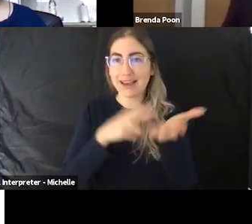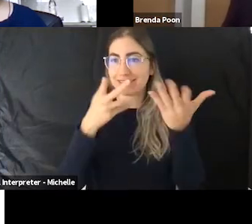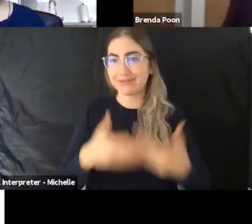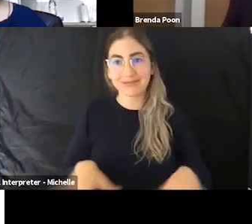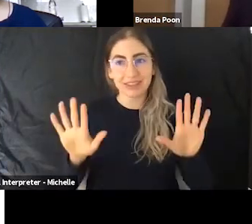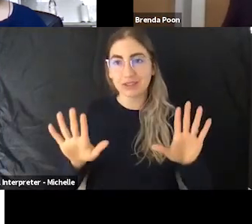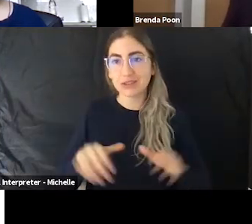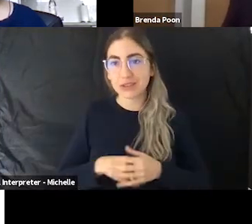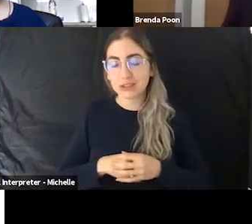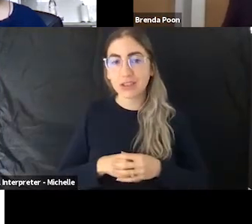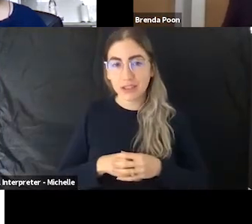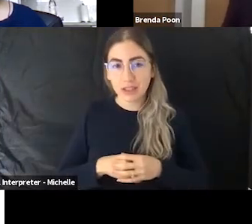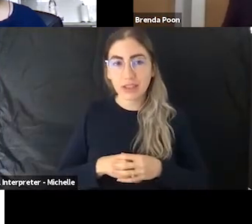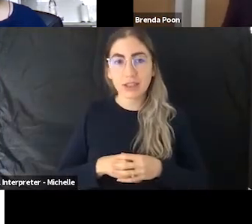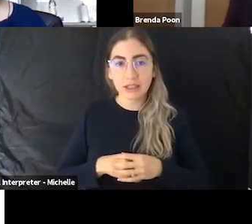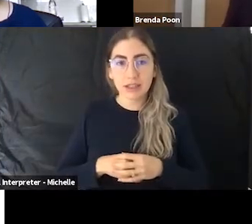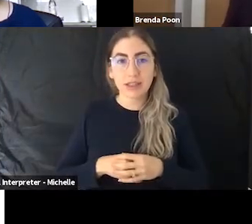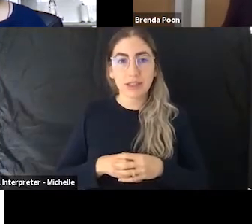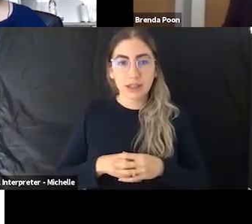AND TERMINATED CONTRACTS